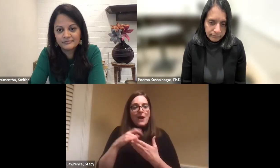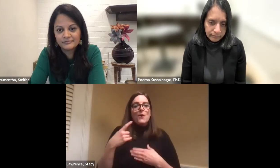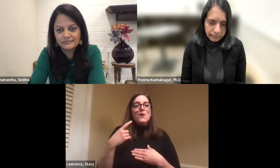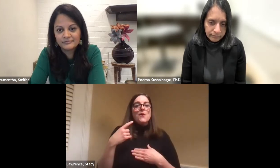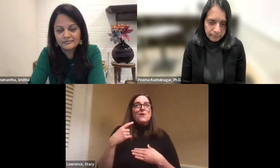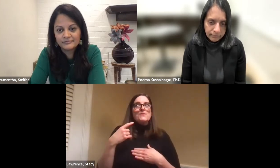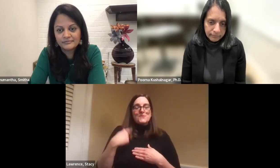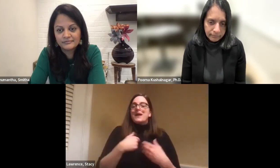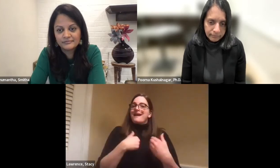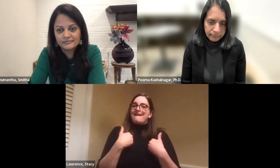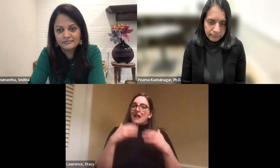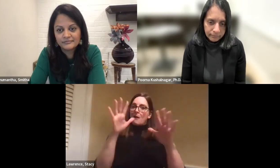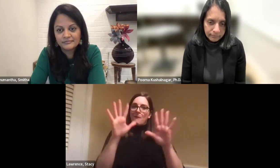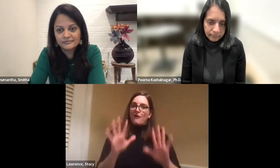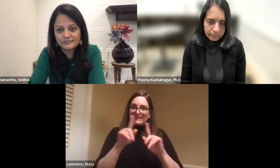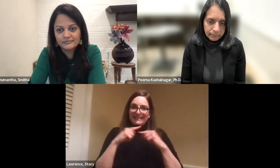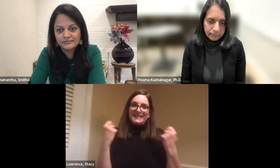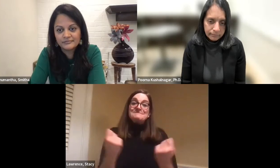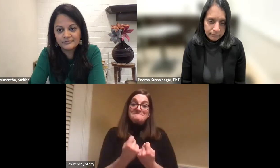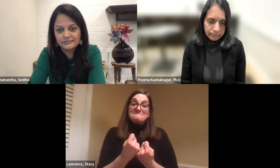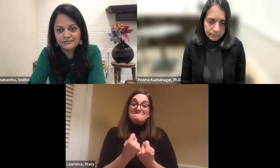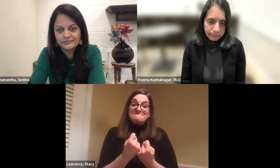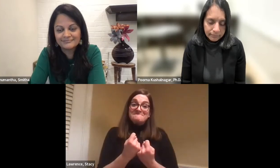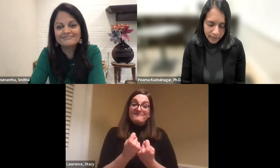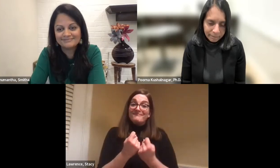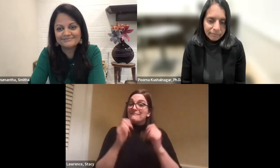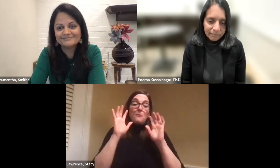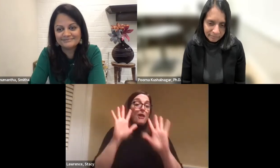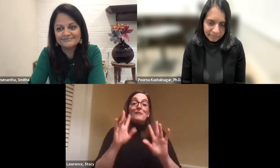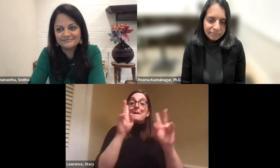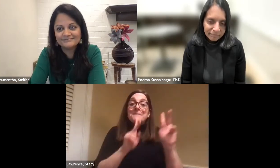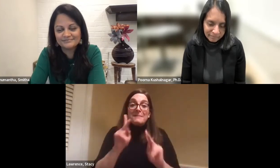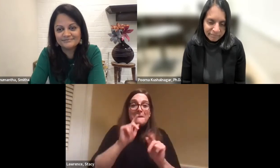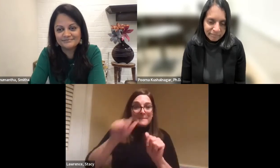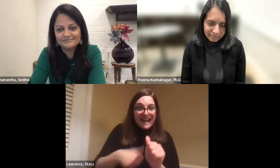I would like to point out with this project that we have had a wonderful team on board,